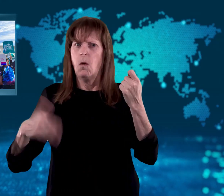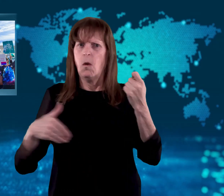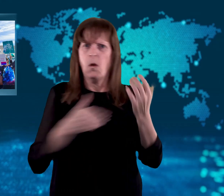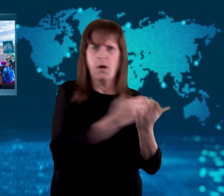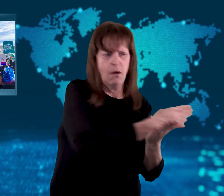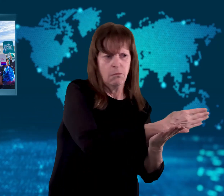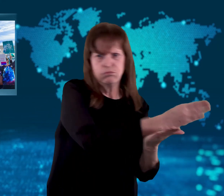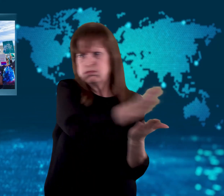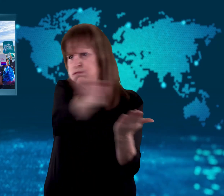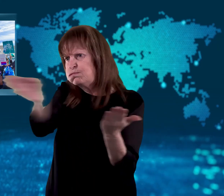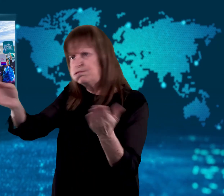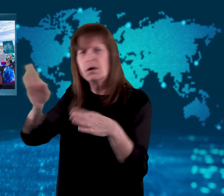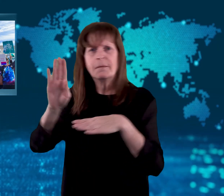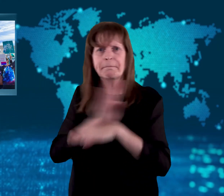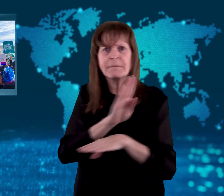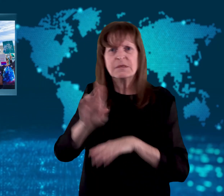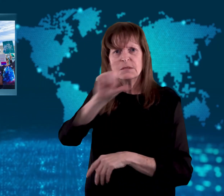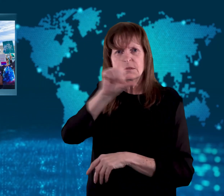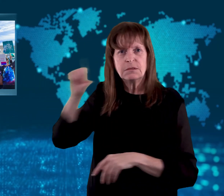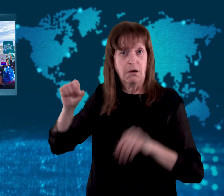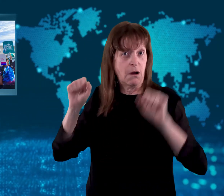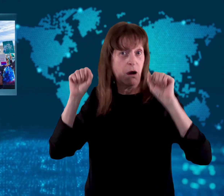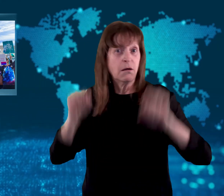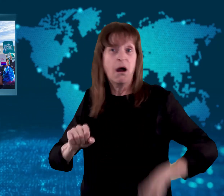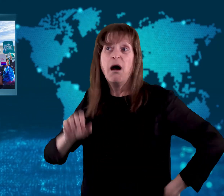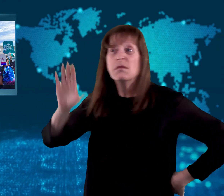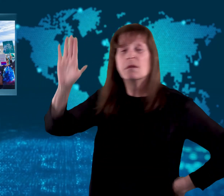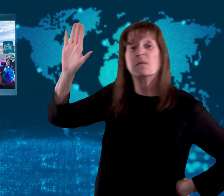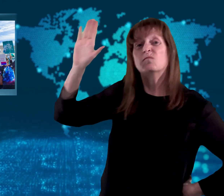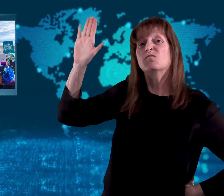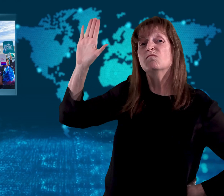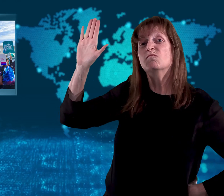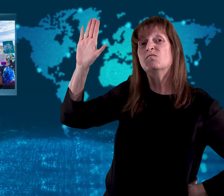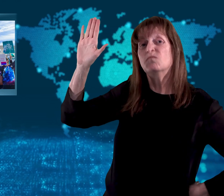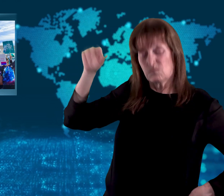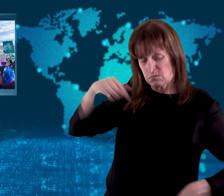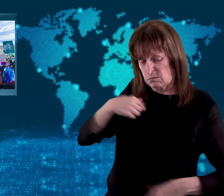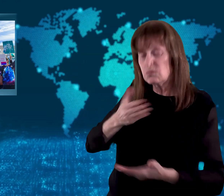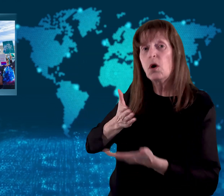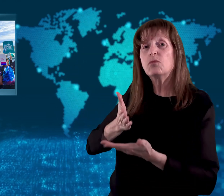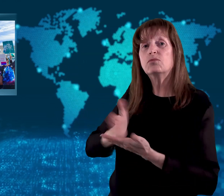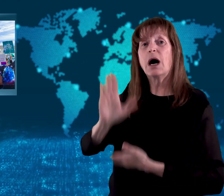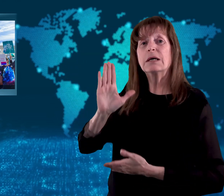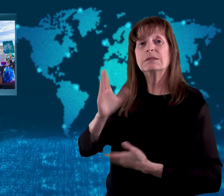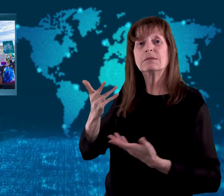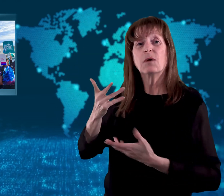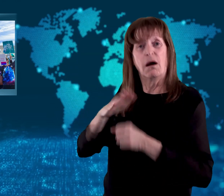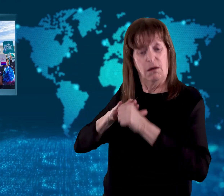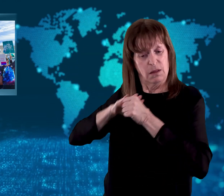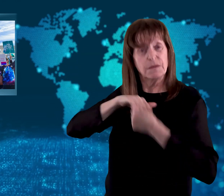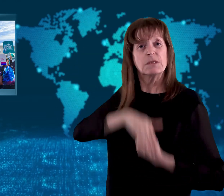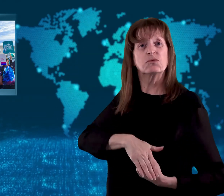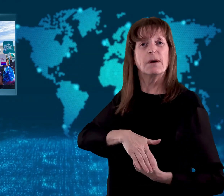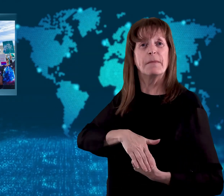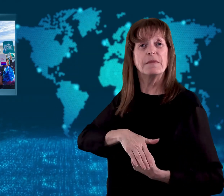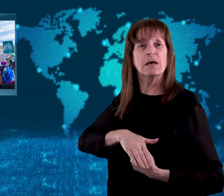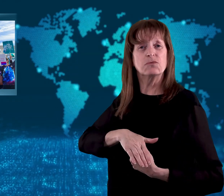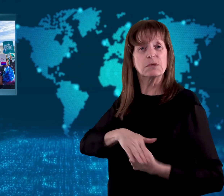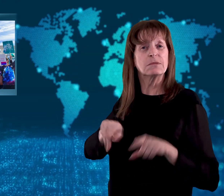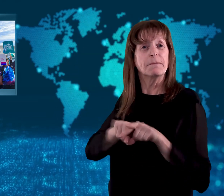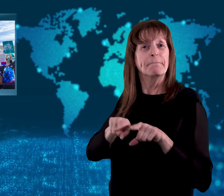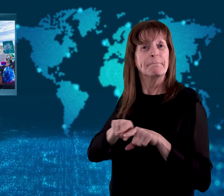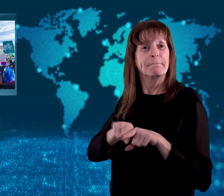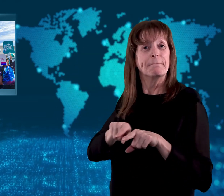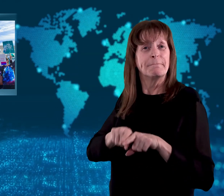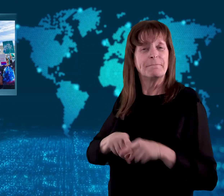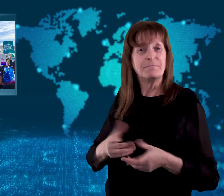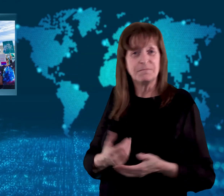Opponents to the case point out that if she wins, a range of businesses could